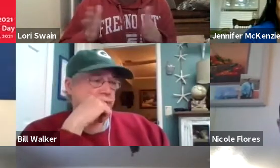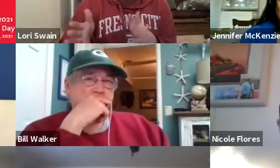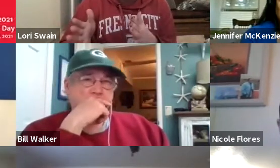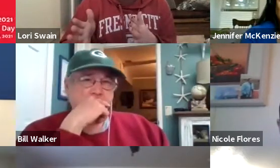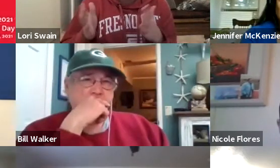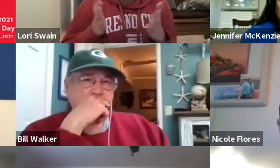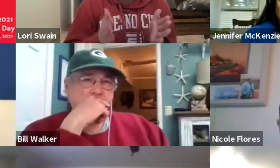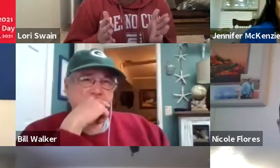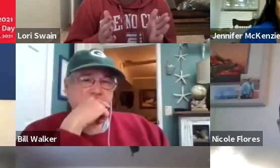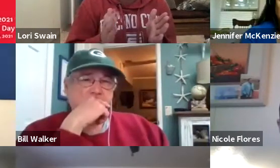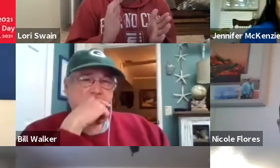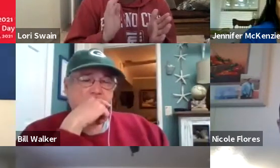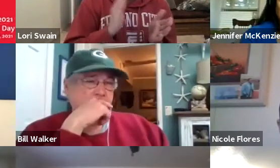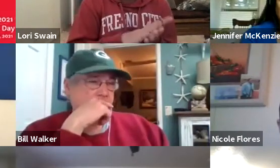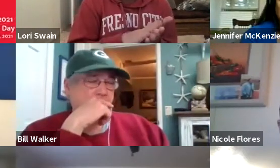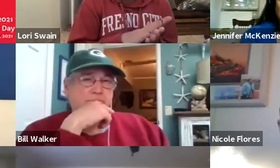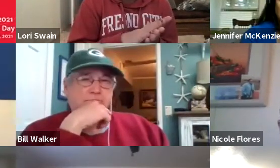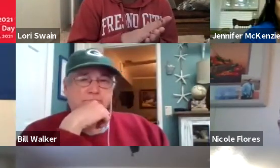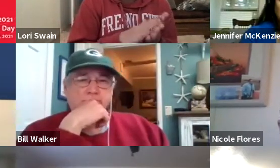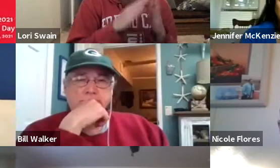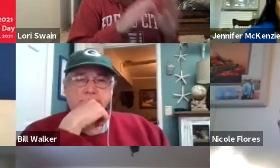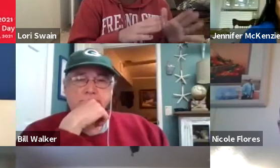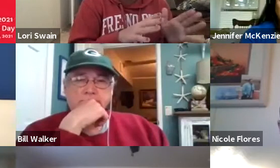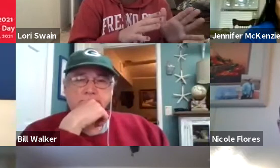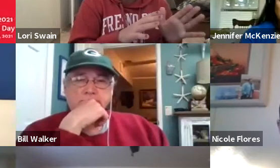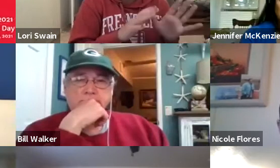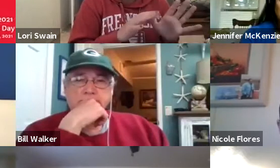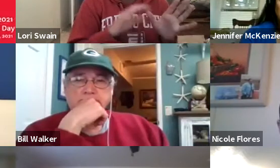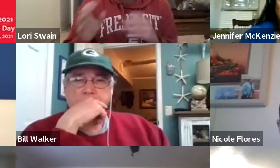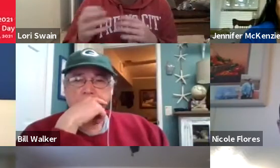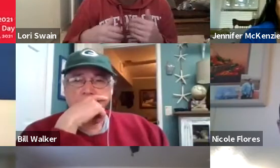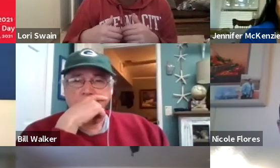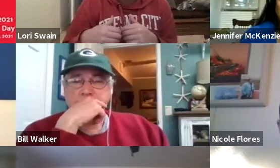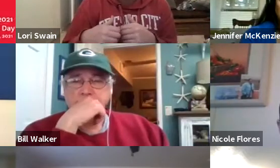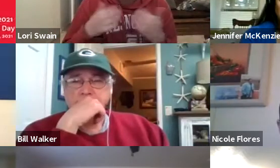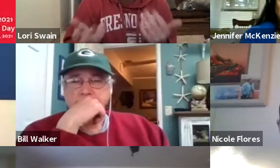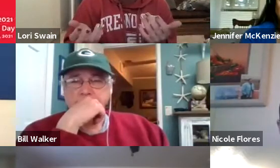campuses, like if the students like I want to take, I want to get your degree, but I want to take this class at Clovis, we can tell